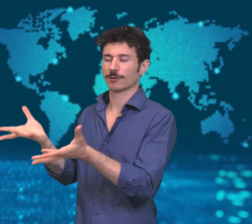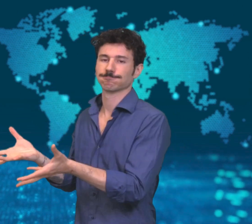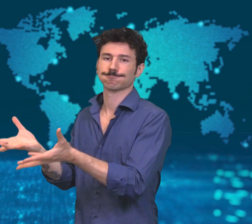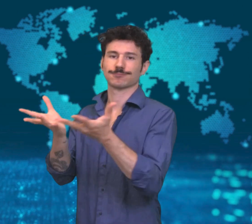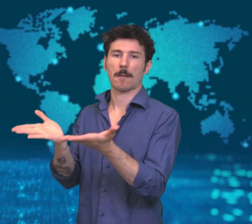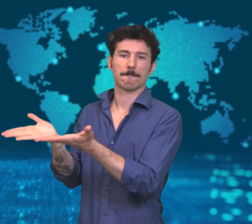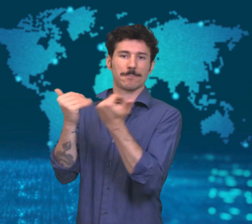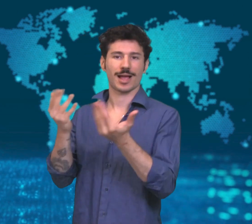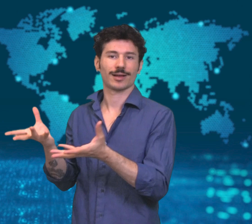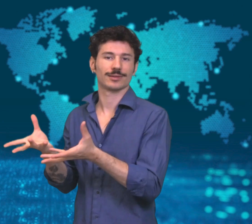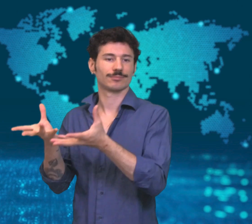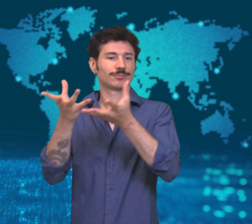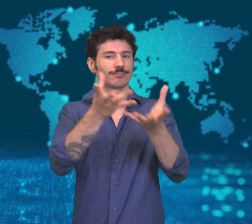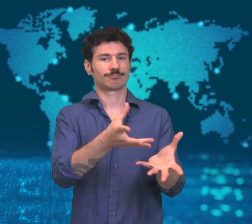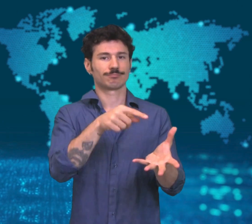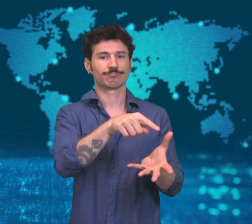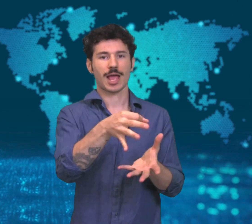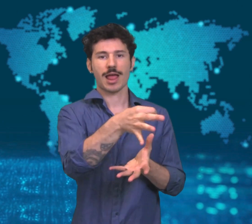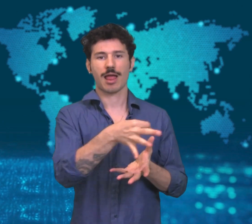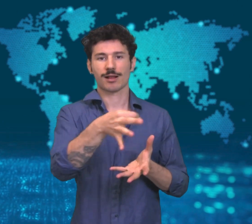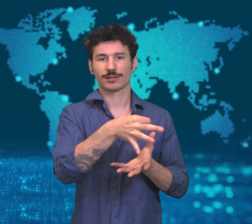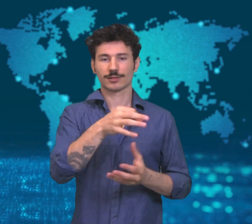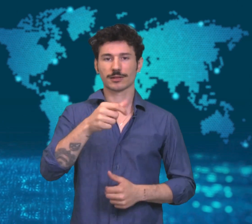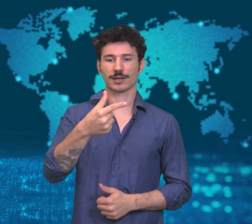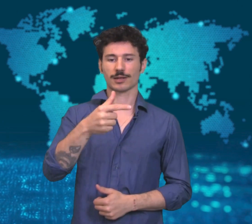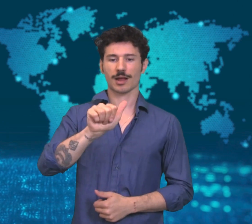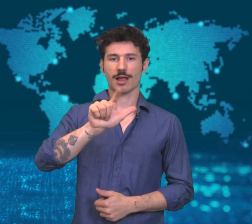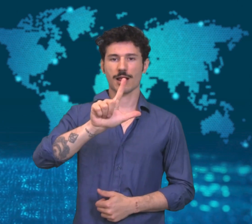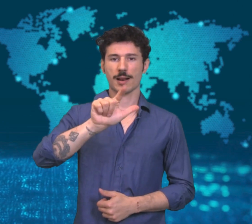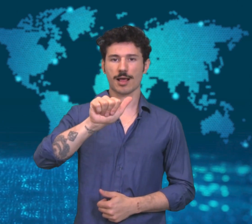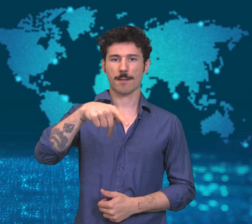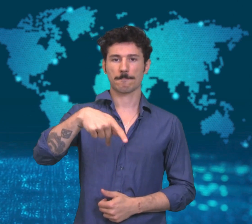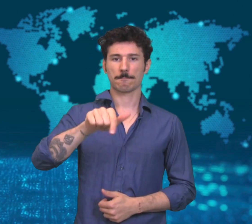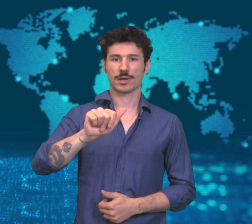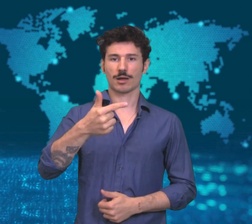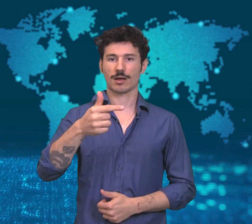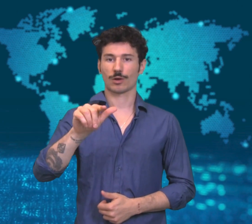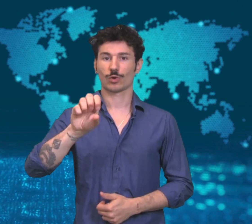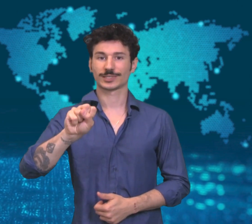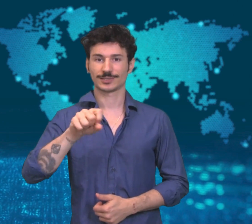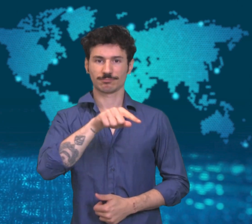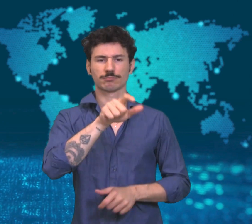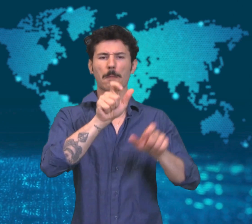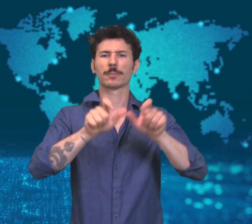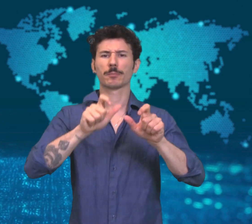returned home on a remote and uninhabited island in the